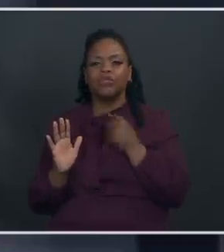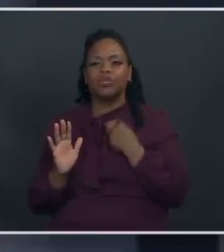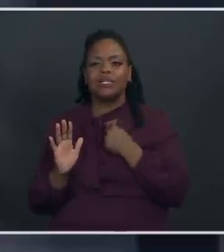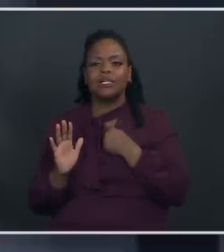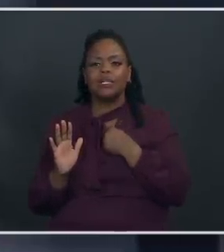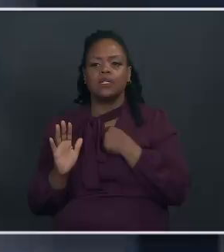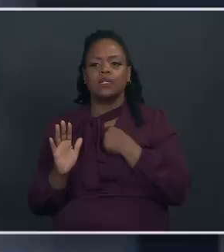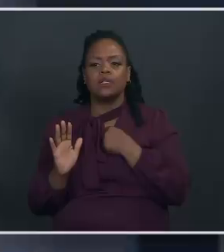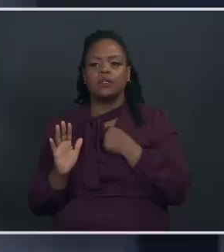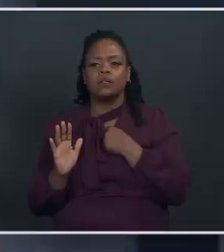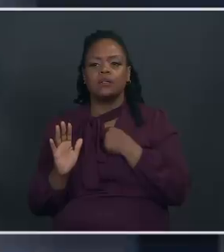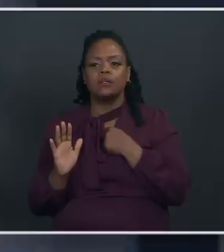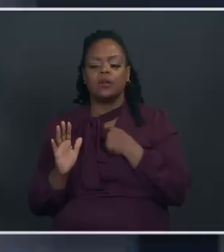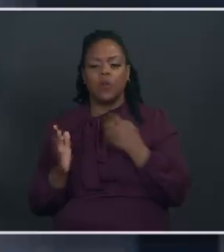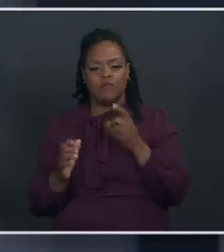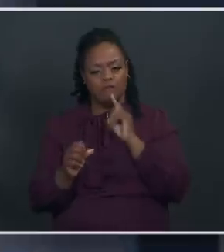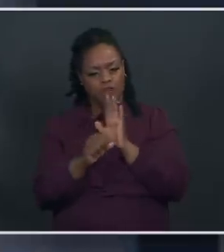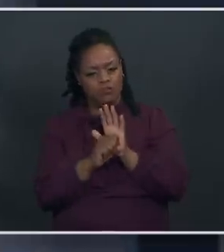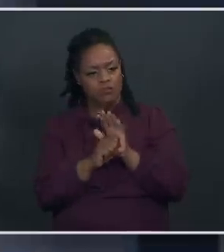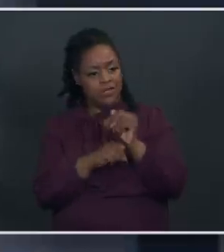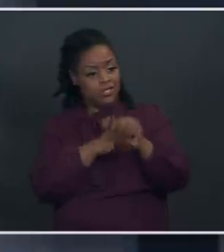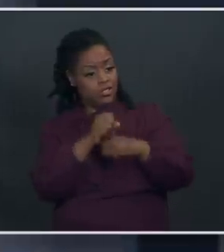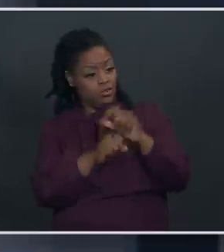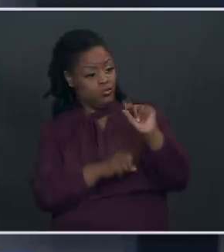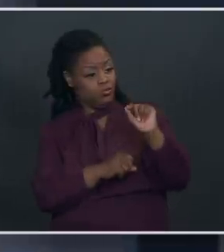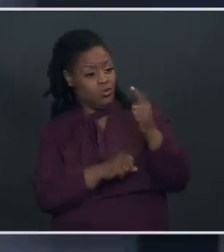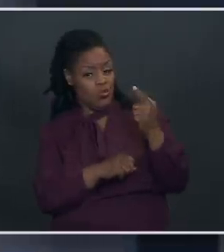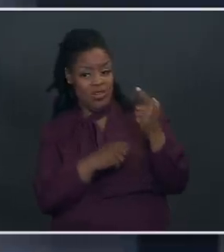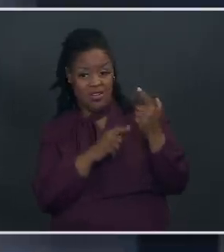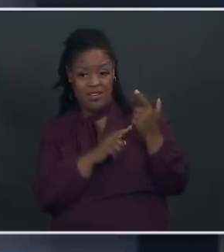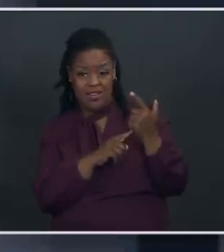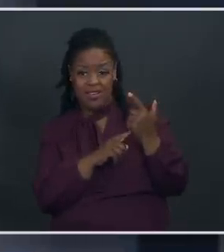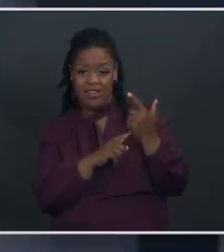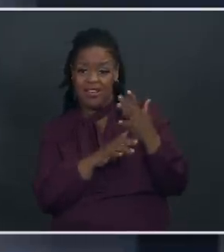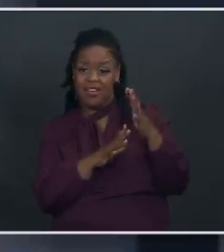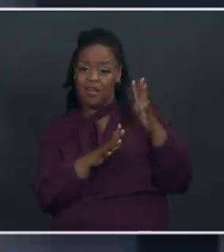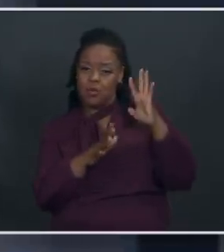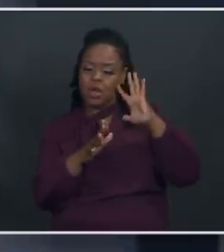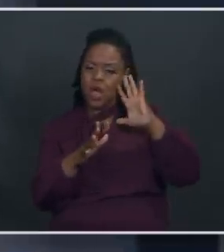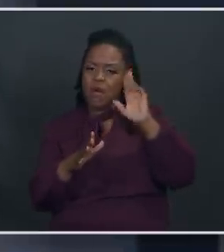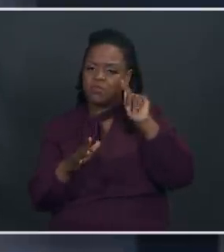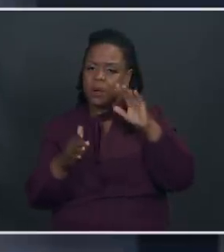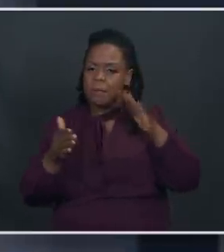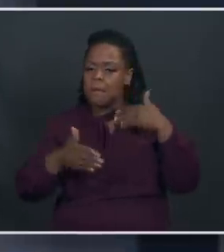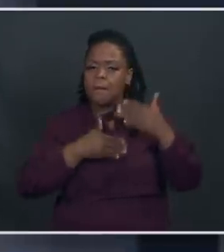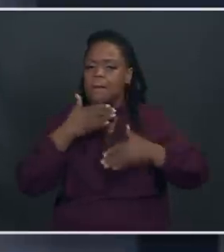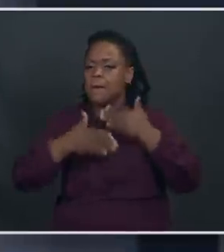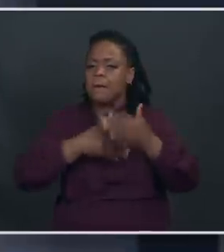is going to be the year that really makes up for the lost time of the last four years and that the U.N. Climate Conference --